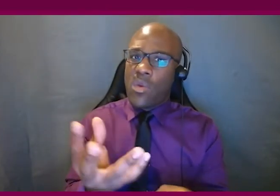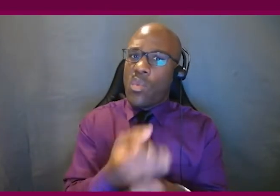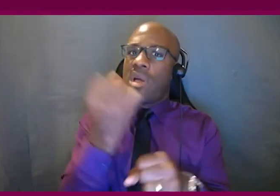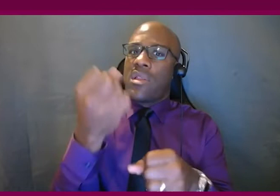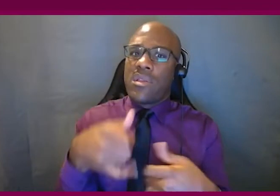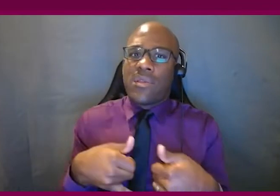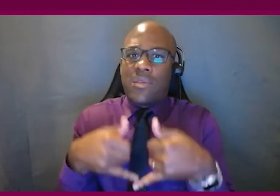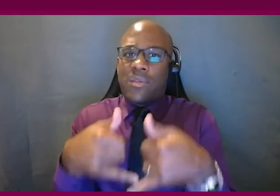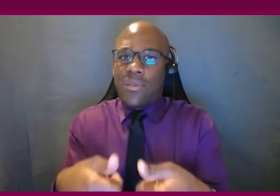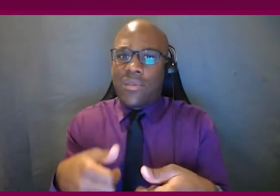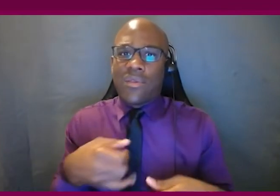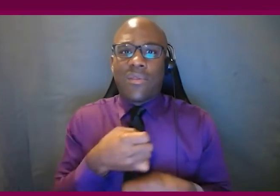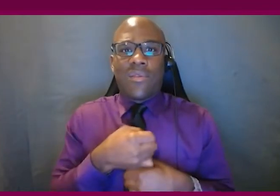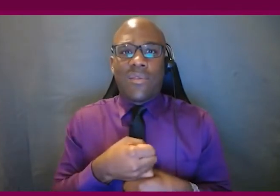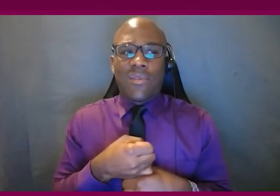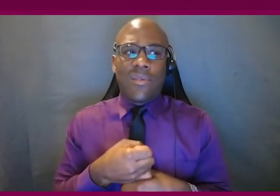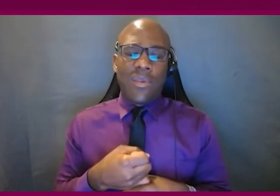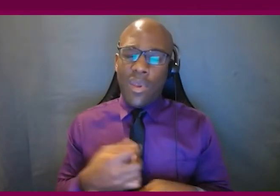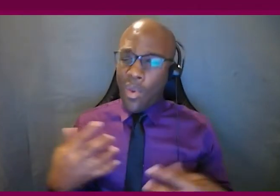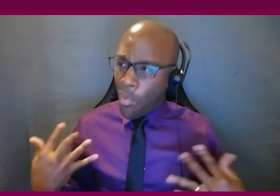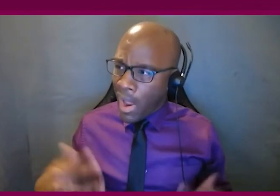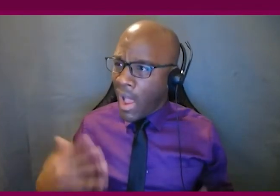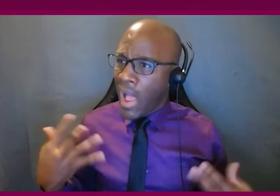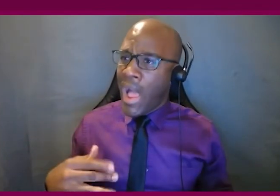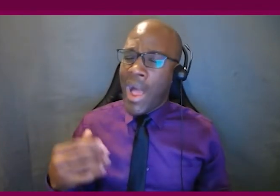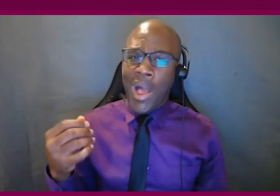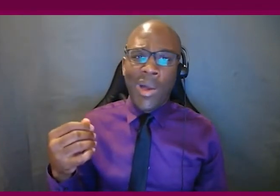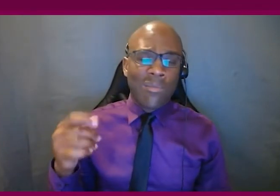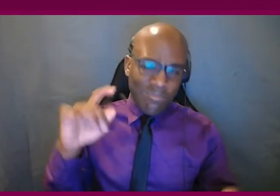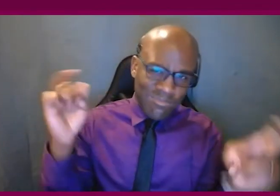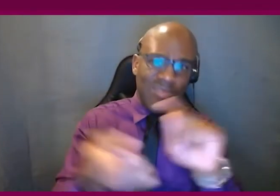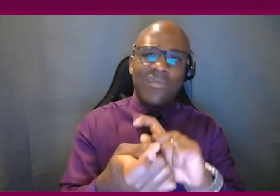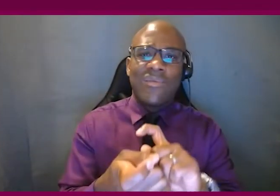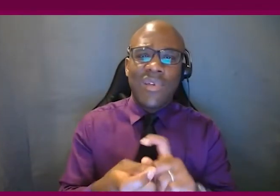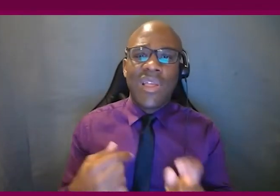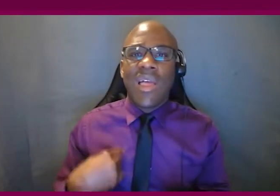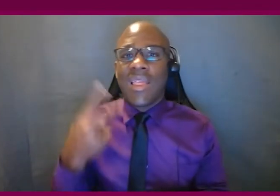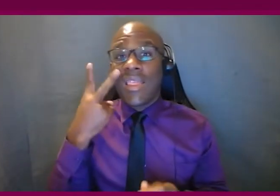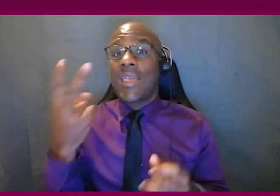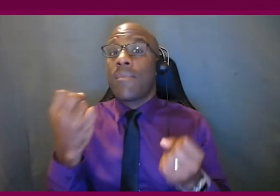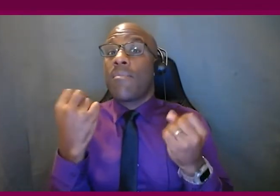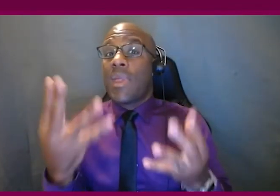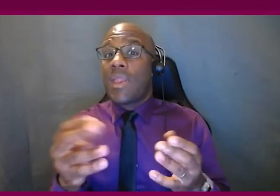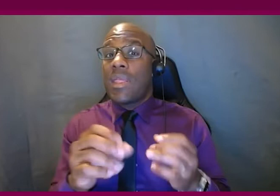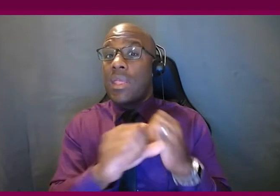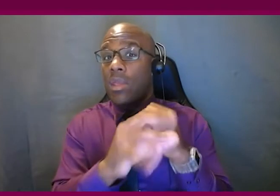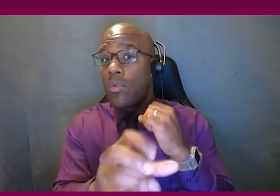So there has been strides that have been made, but still a lot more work to be done and amazing